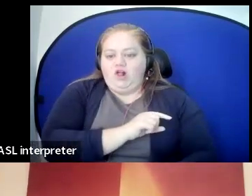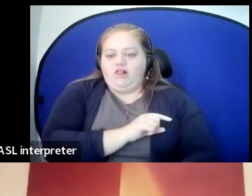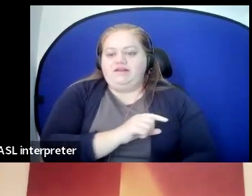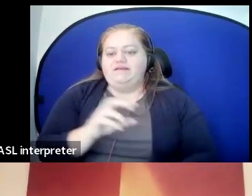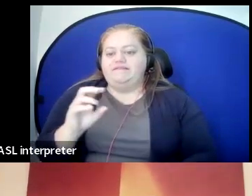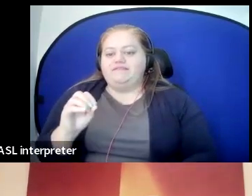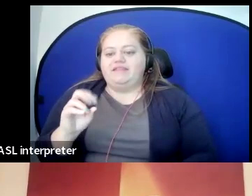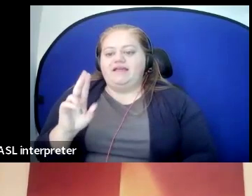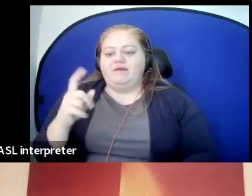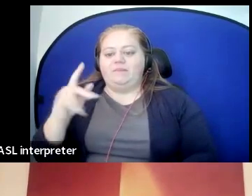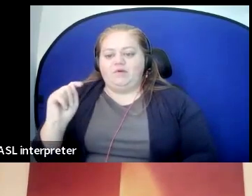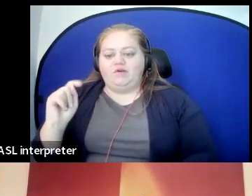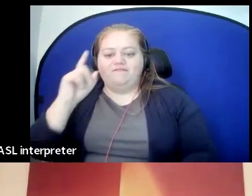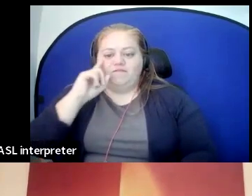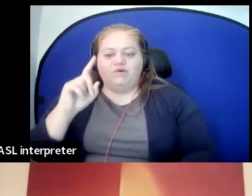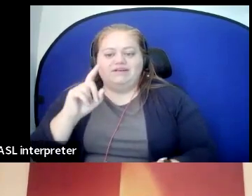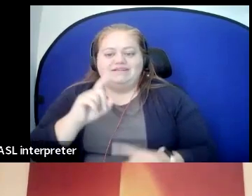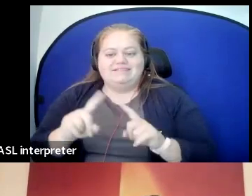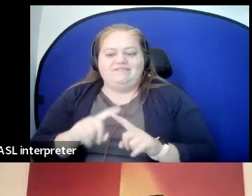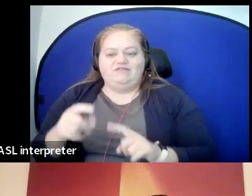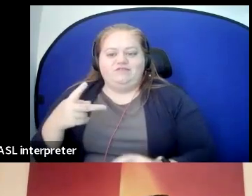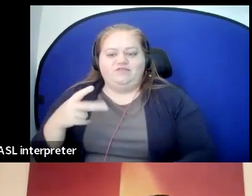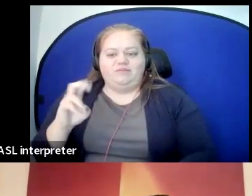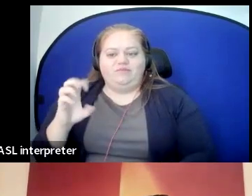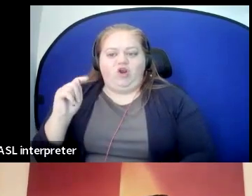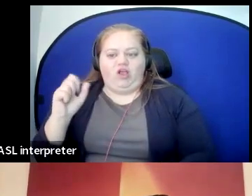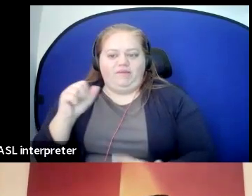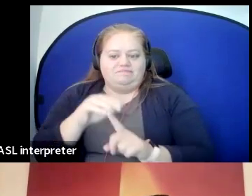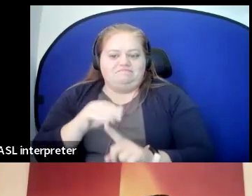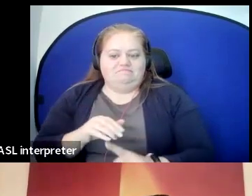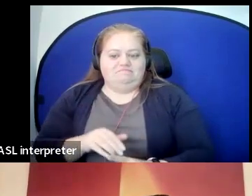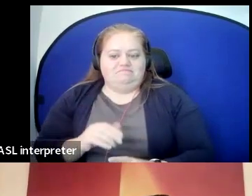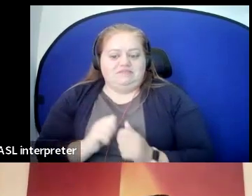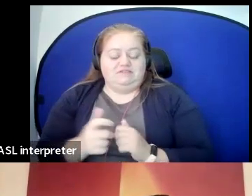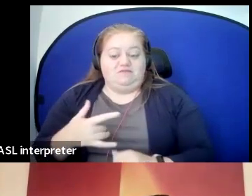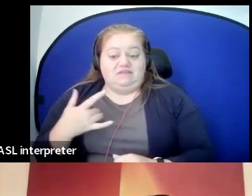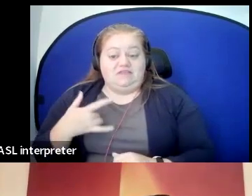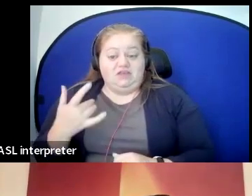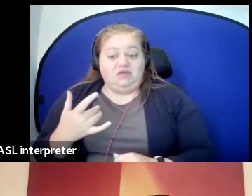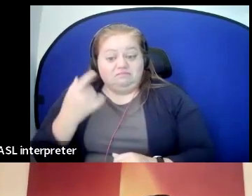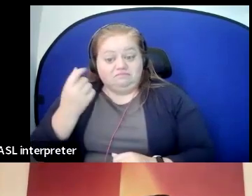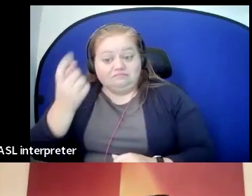for different prompts? And if anybody feels like they really have an answer